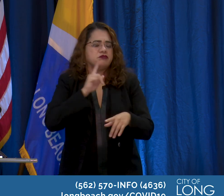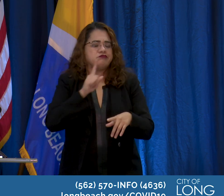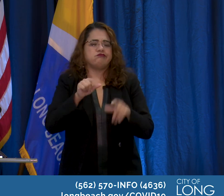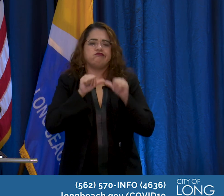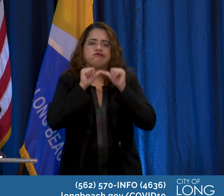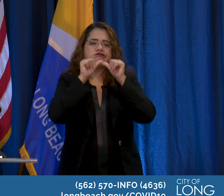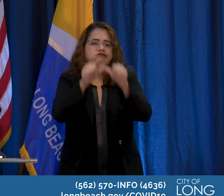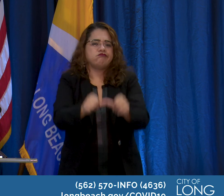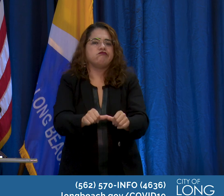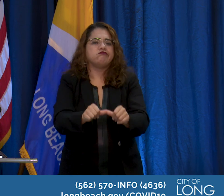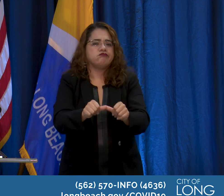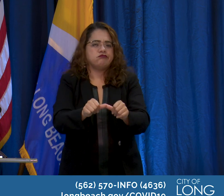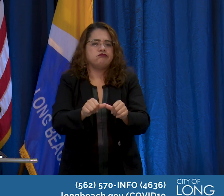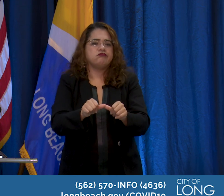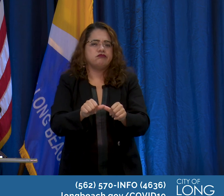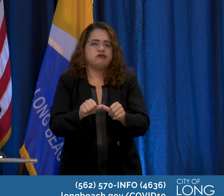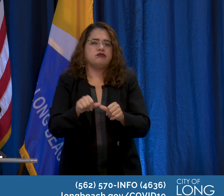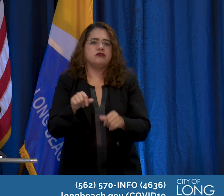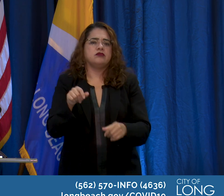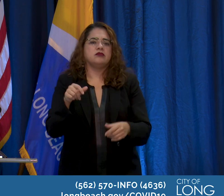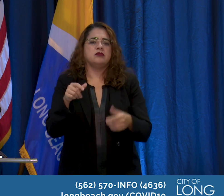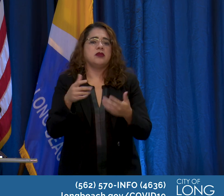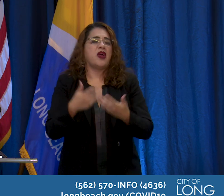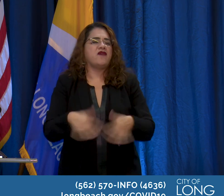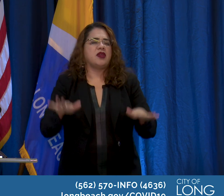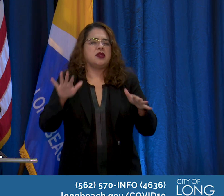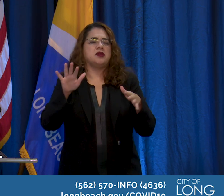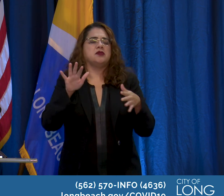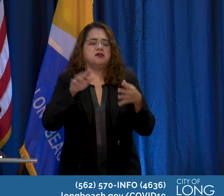through November.